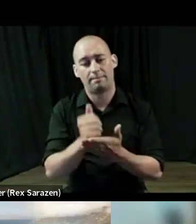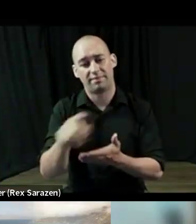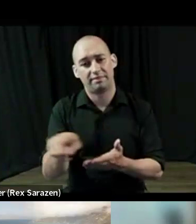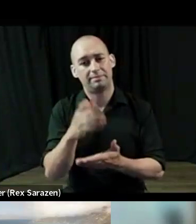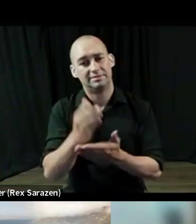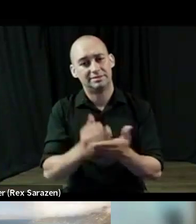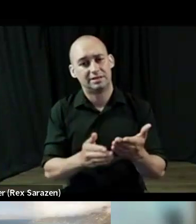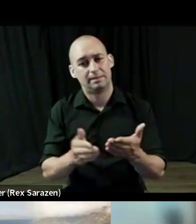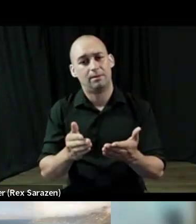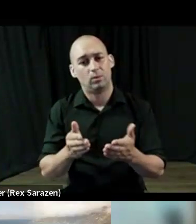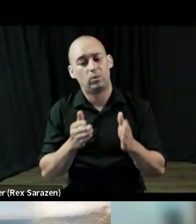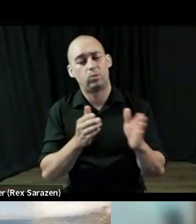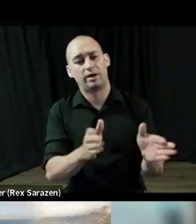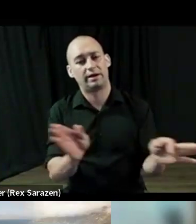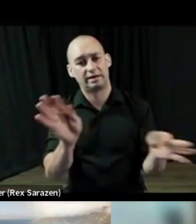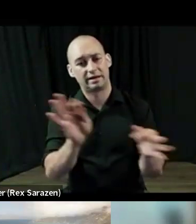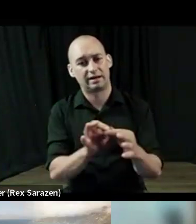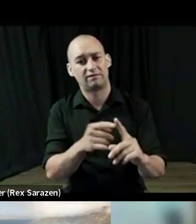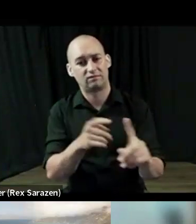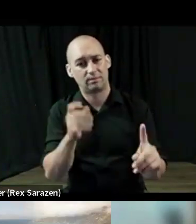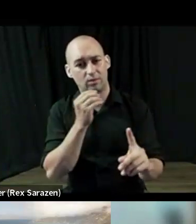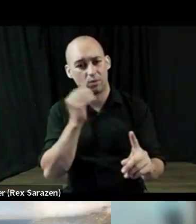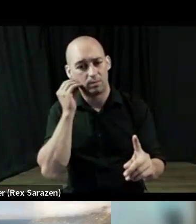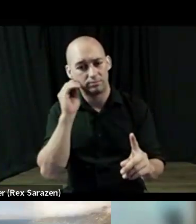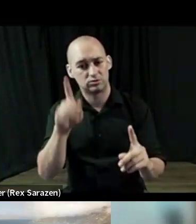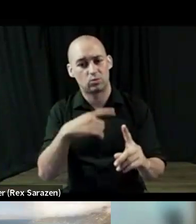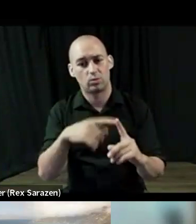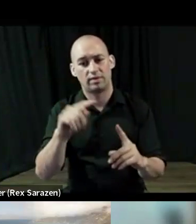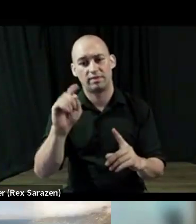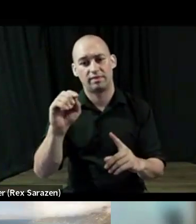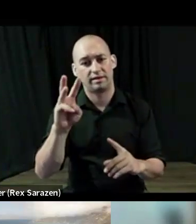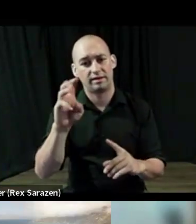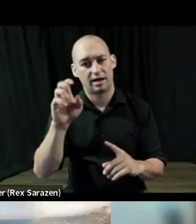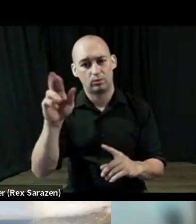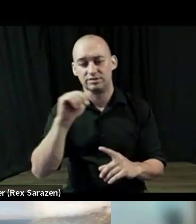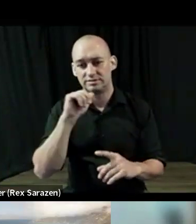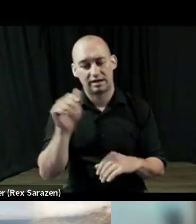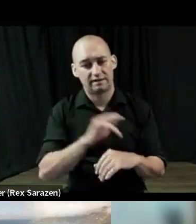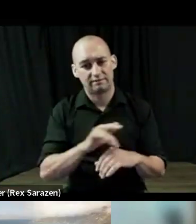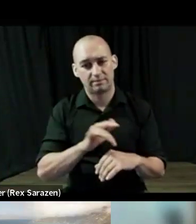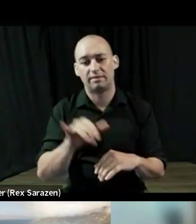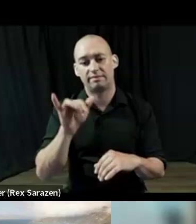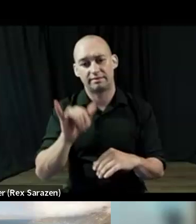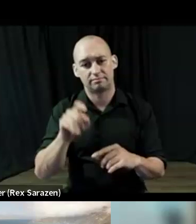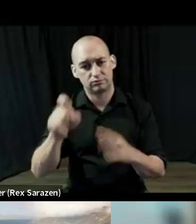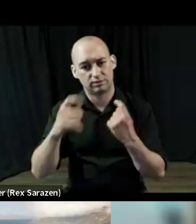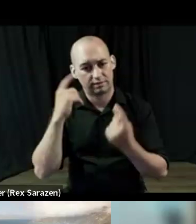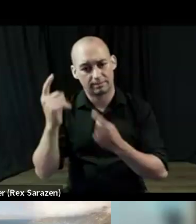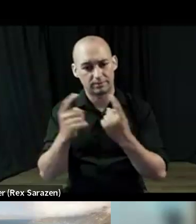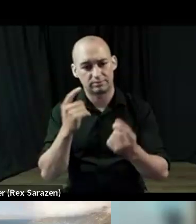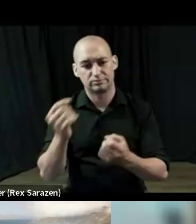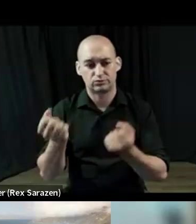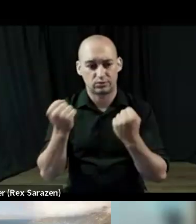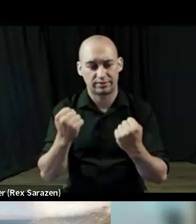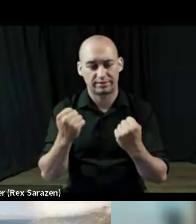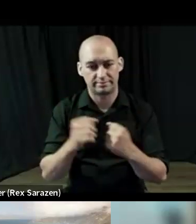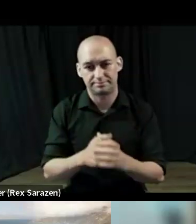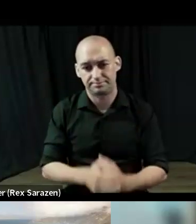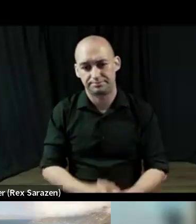their homes when the towers are not available. I think it's something that to consider strongly.